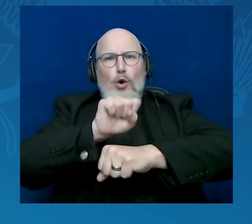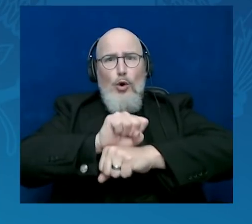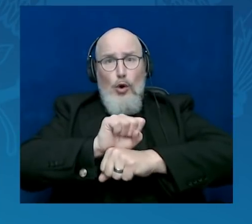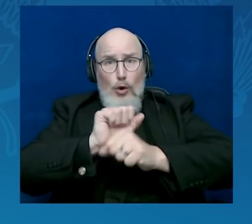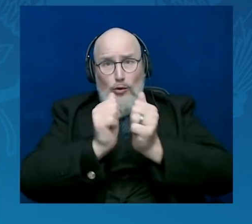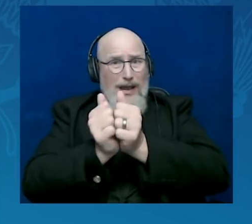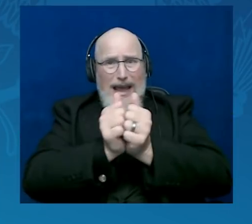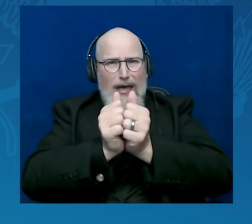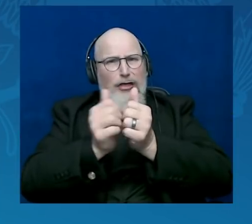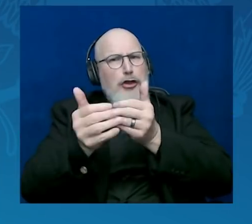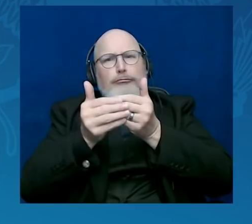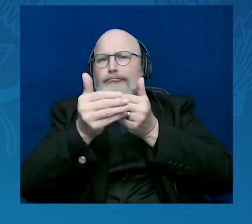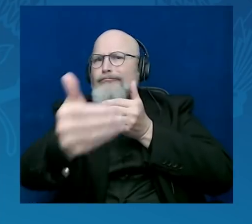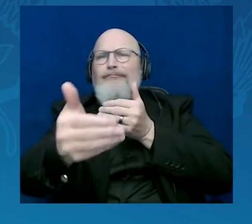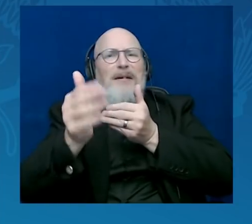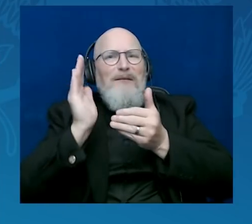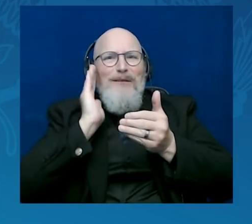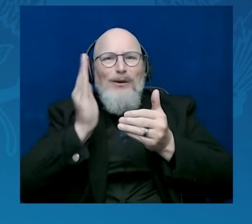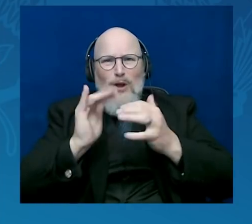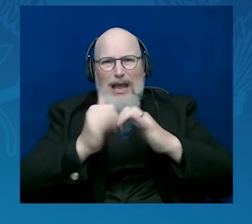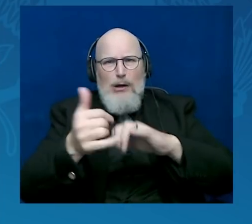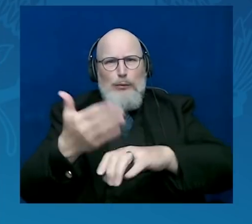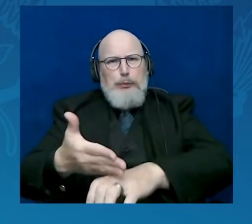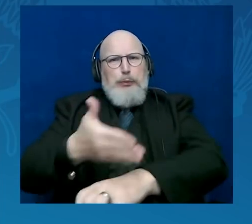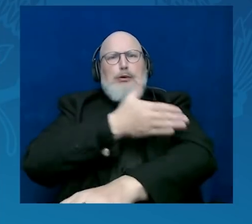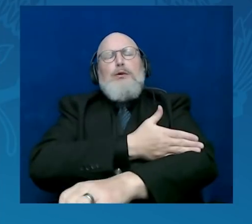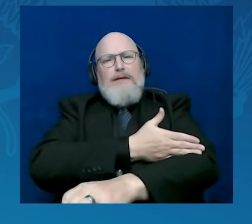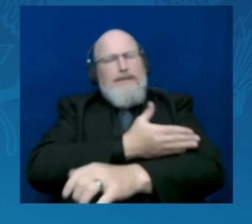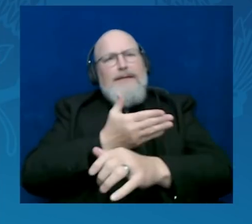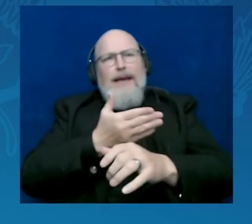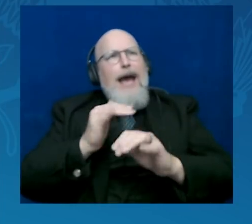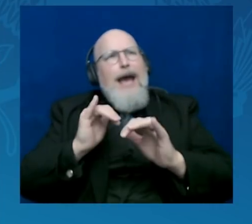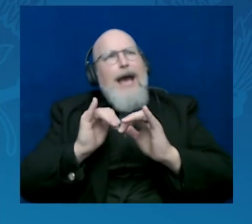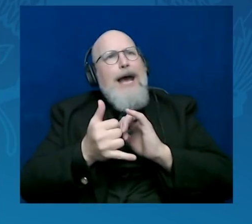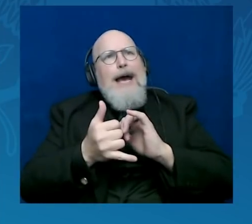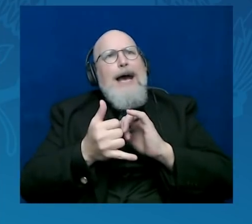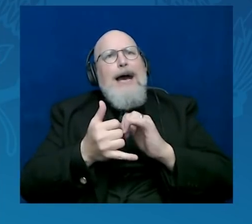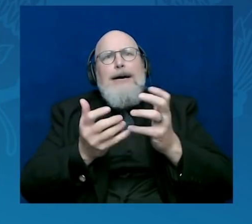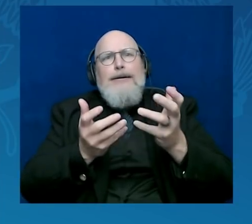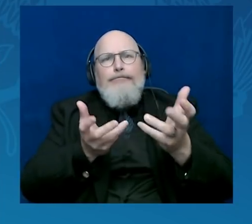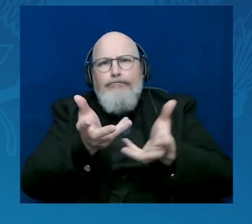even better in terms of speaking with Russia, not only about Russia.